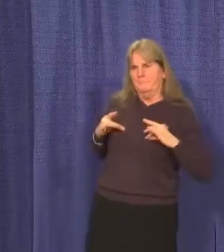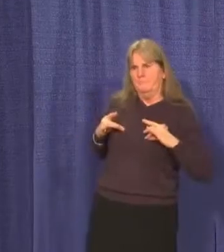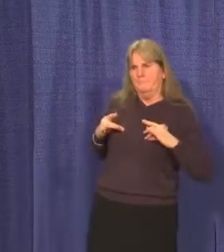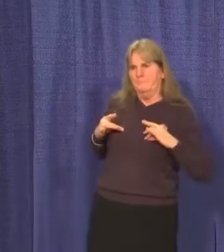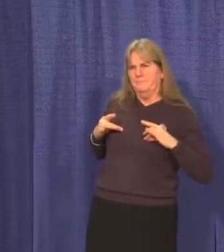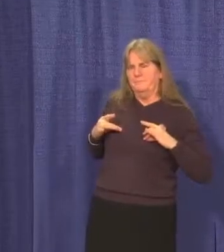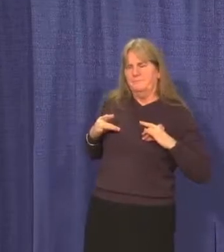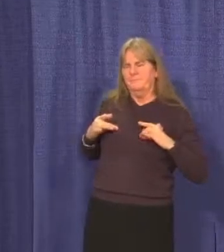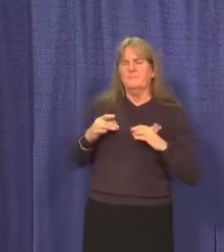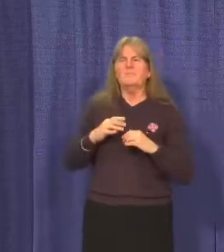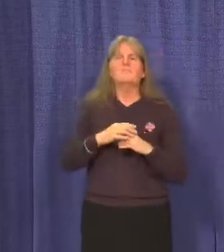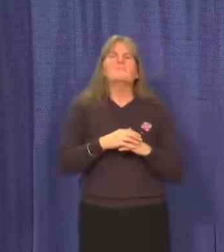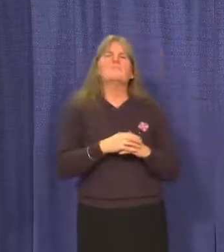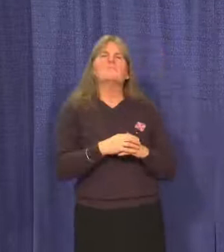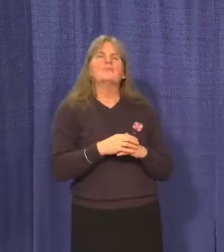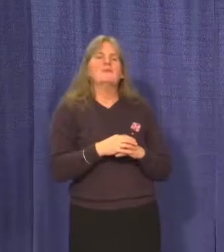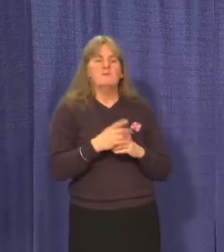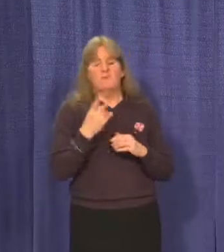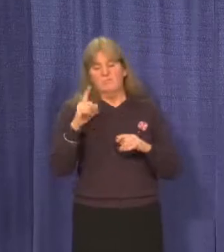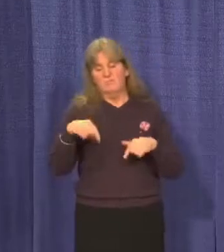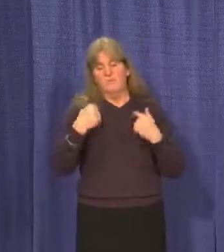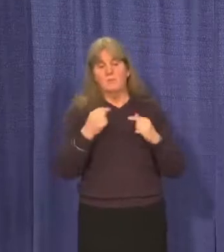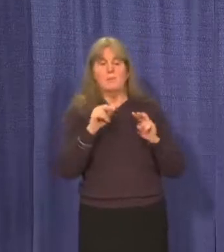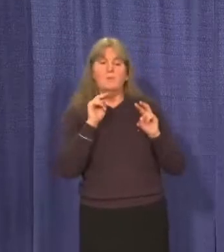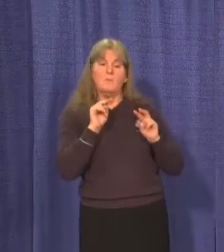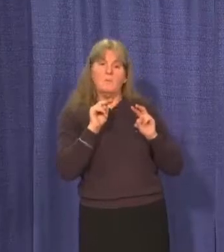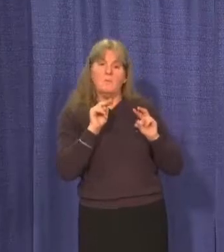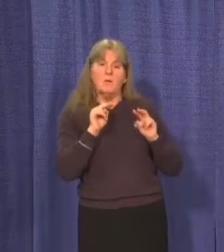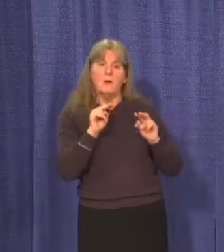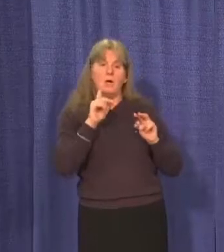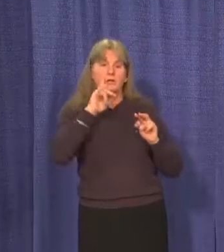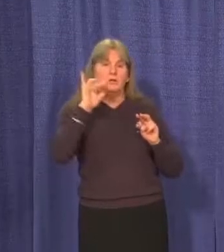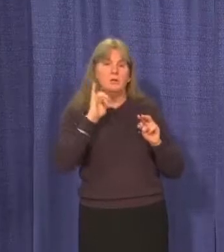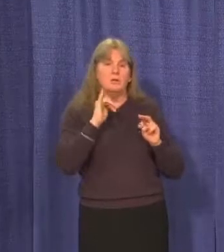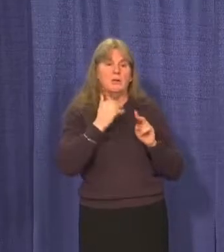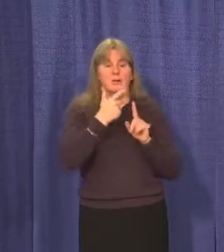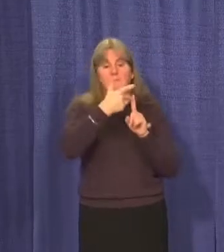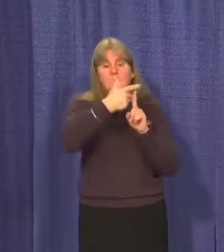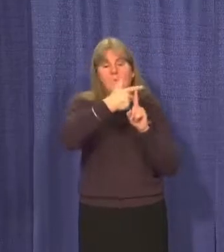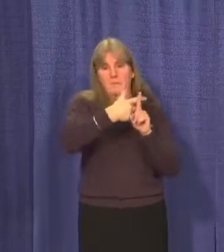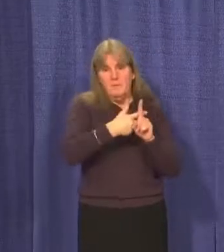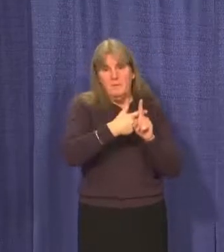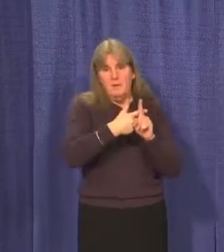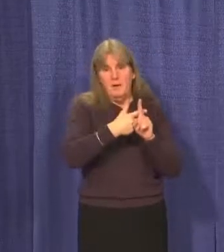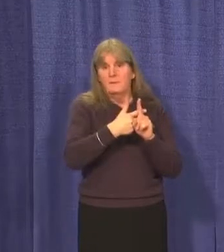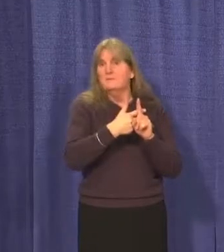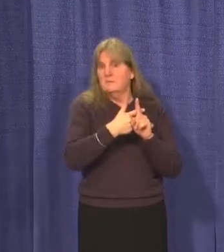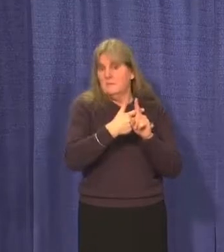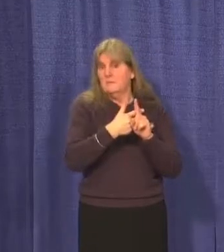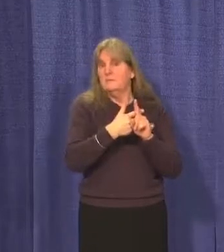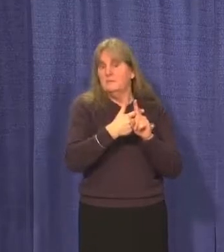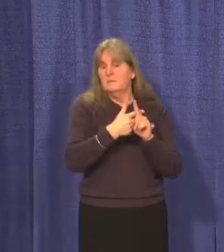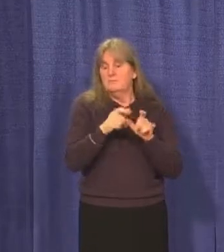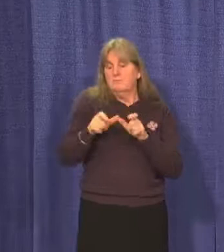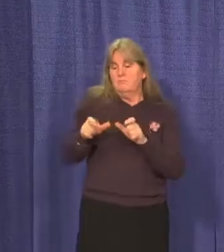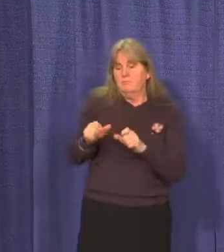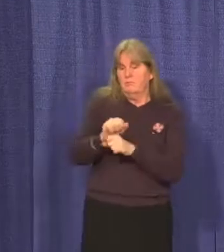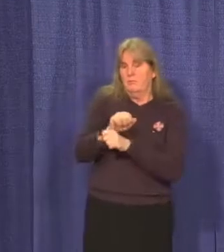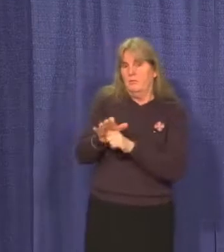And at least for as long as we can follow, so far we are good to three months. Likely longer as time from those